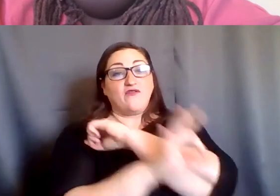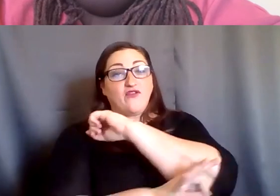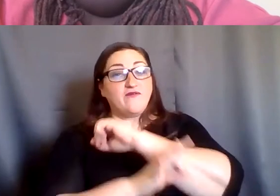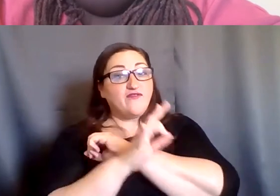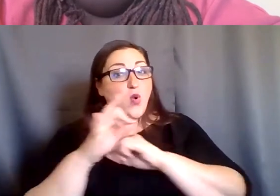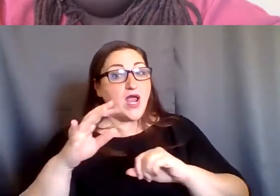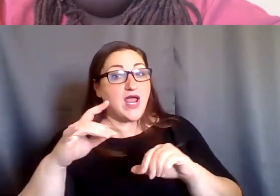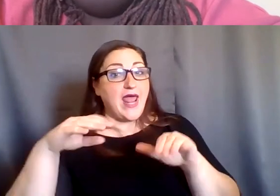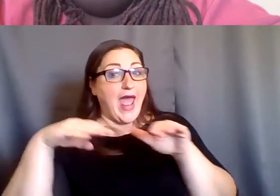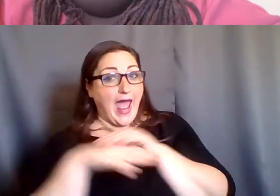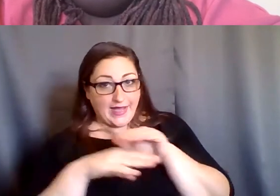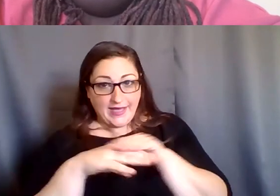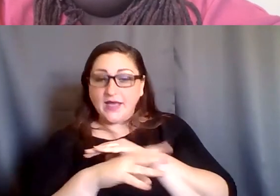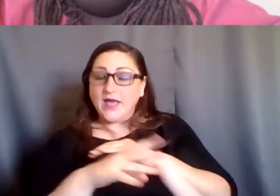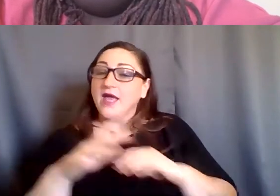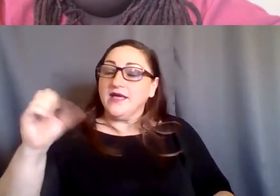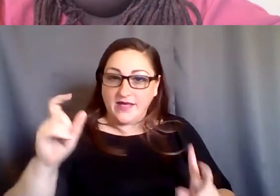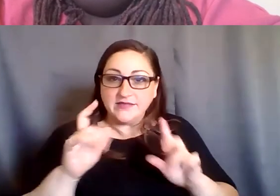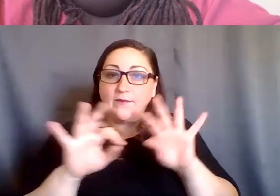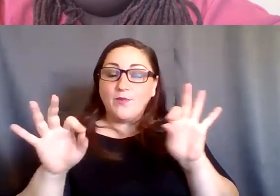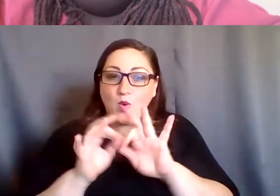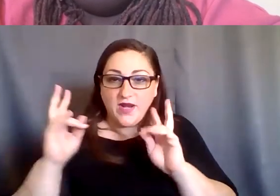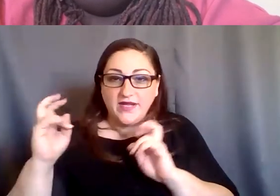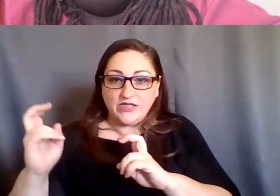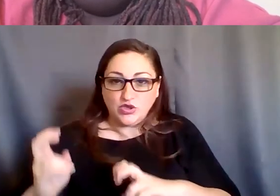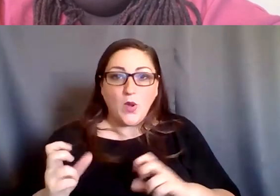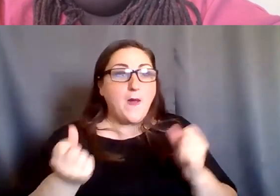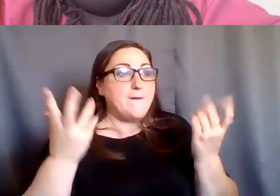it is—but a lot of what they’re proposing is specifically not accessible